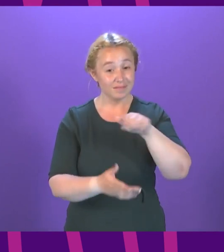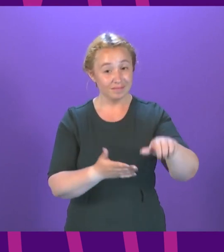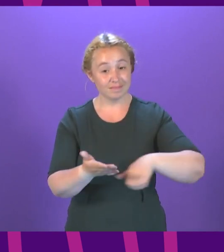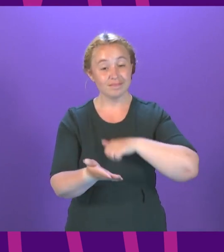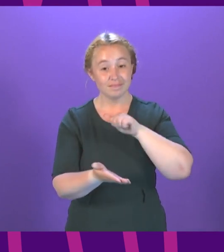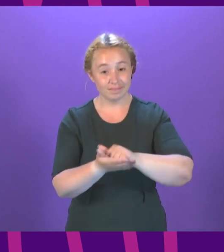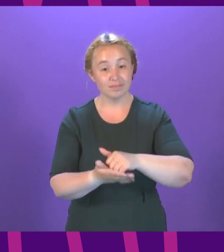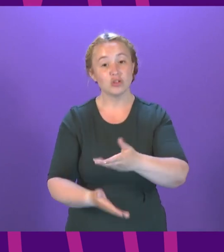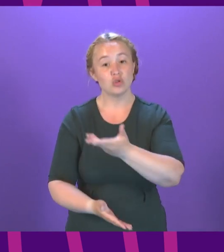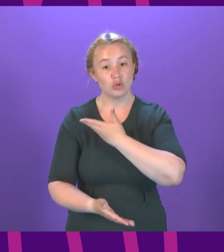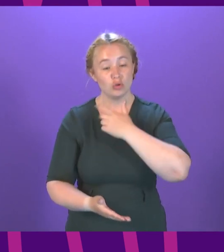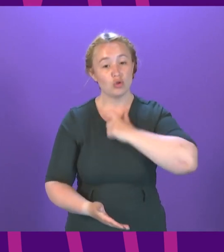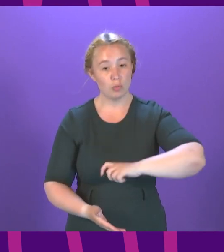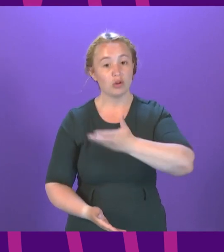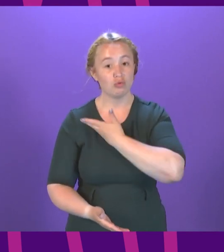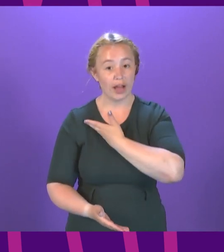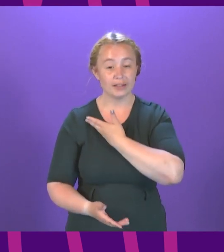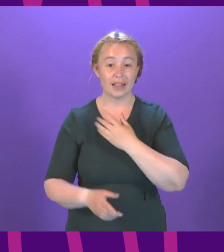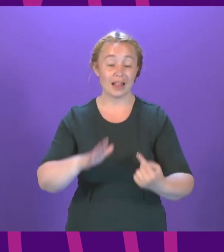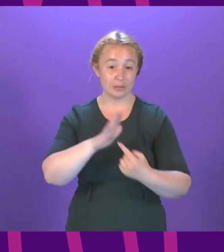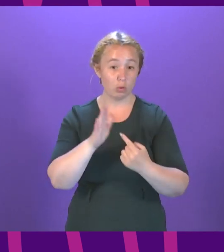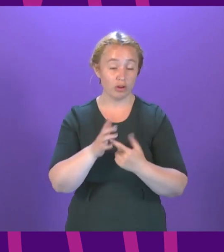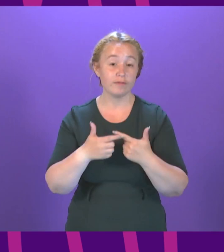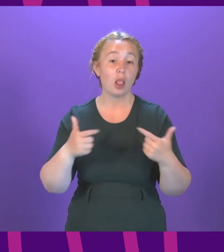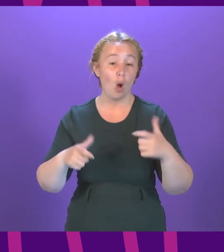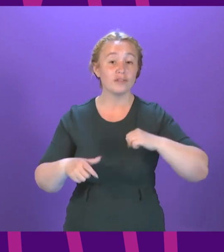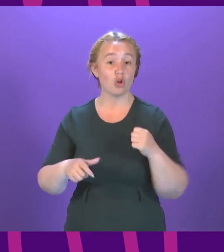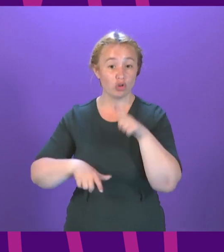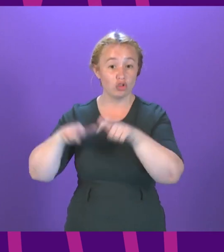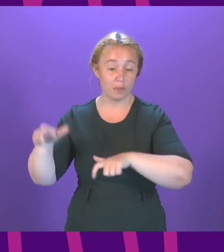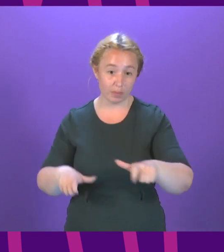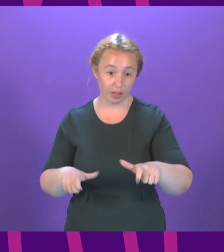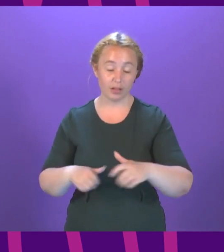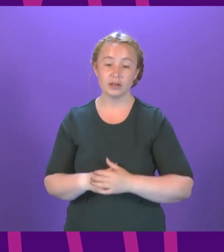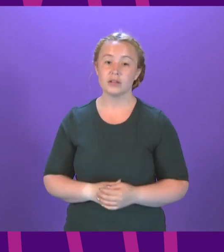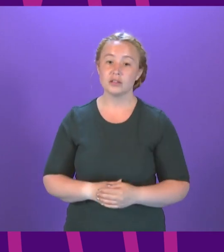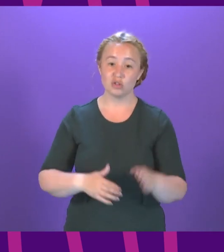component in the lives of many Scots. I welcome the change to indoor physical